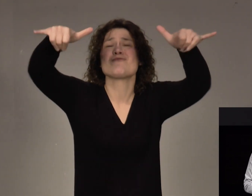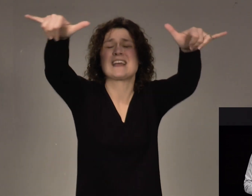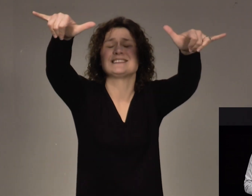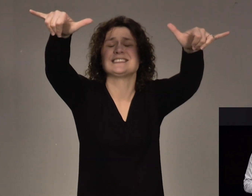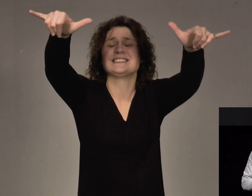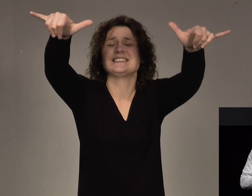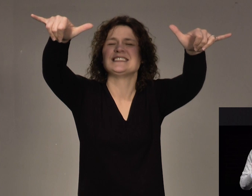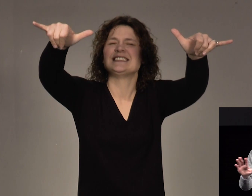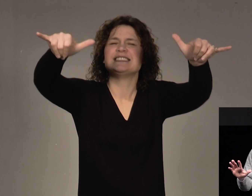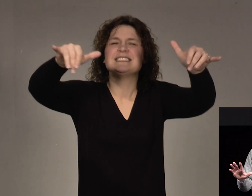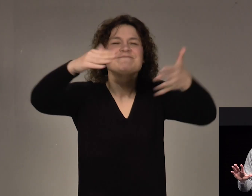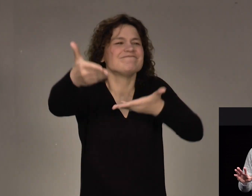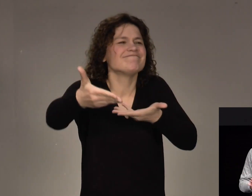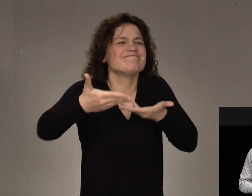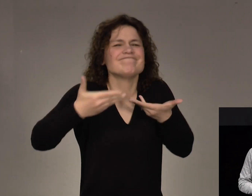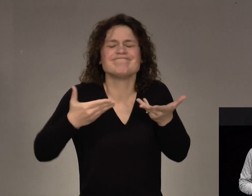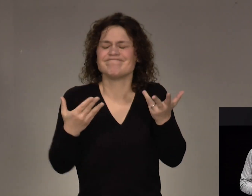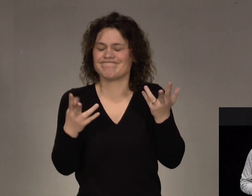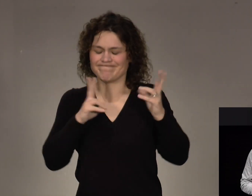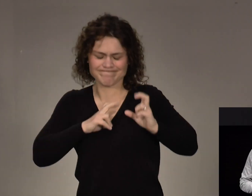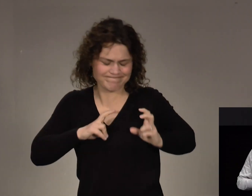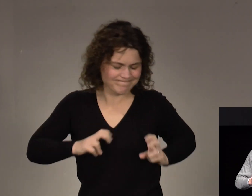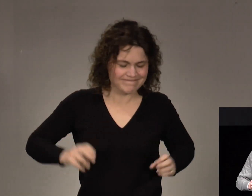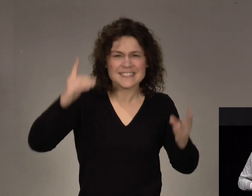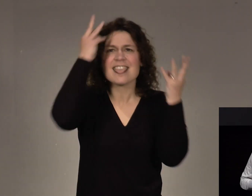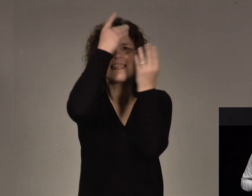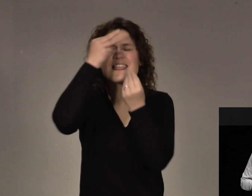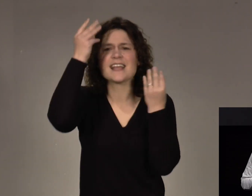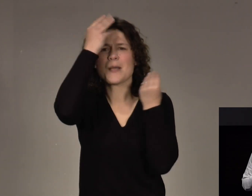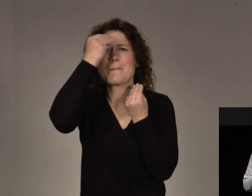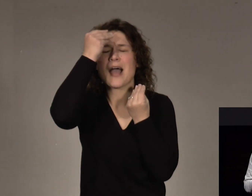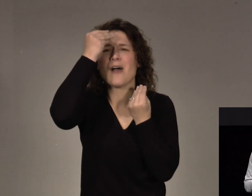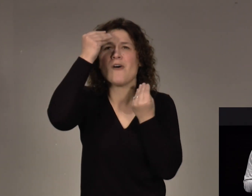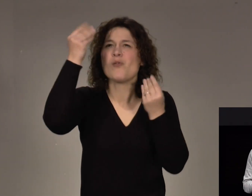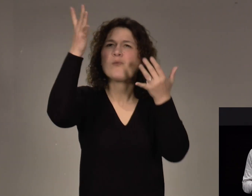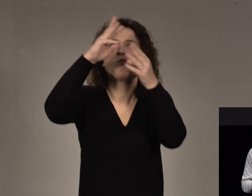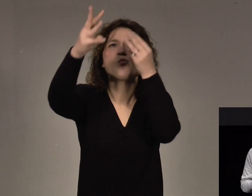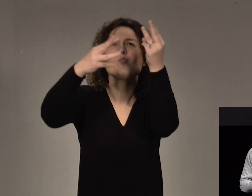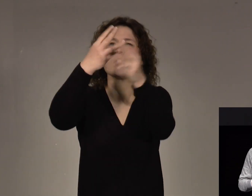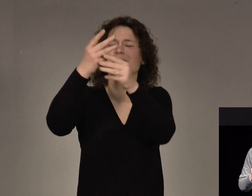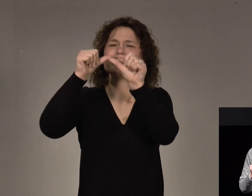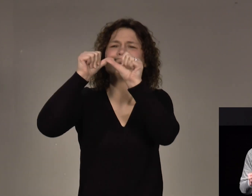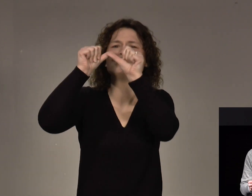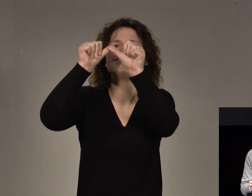explore the possibilities of a world where you can continue to grow and learn